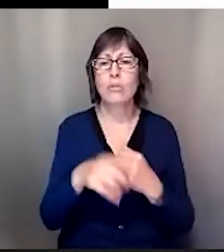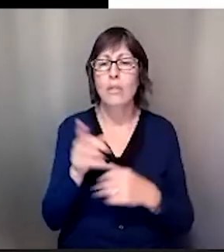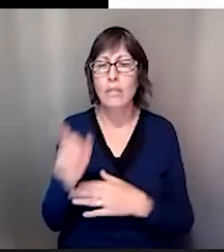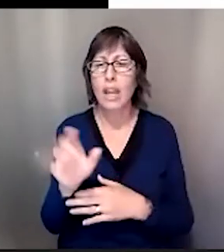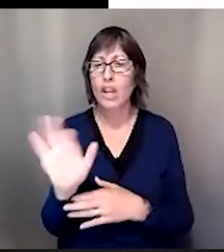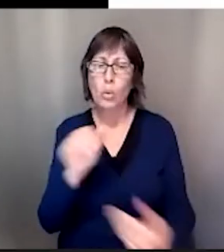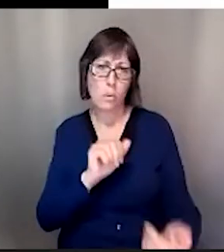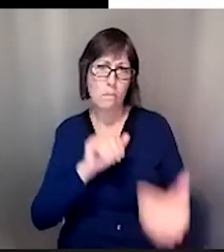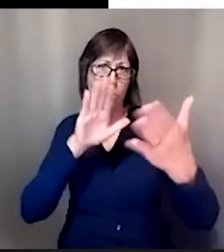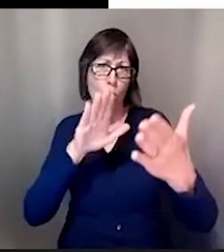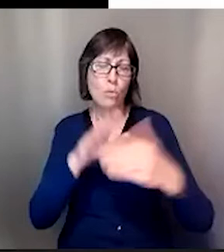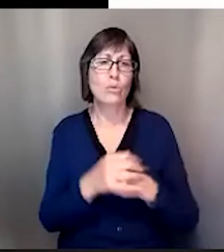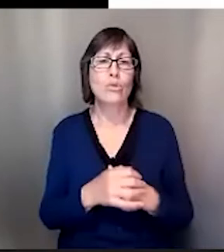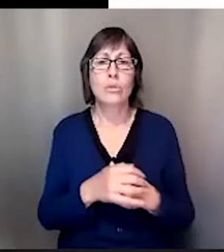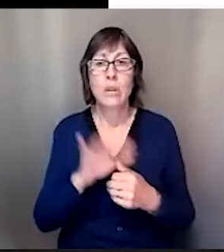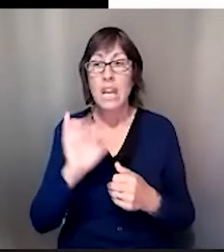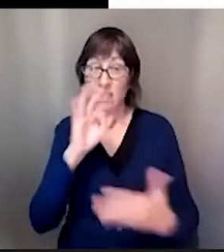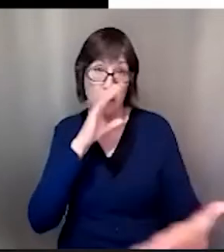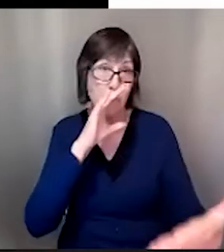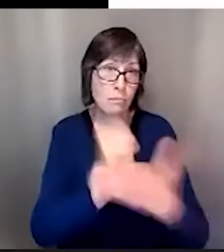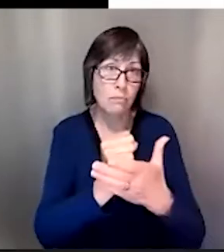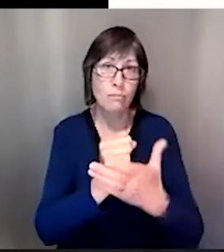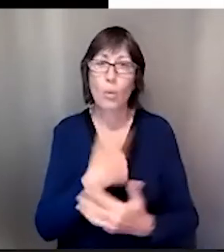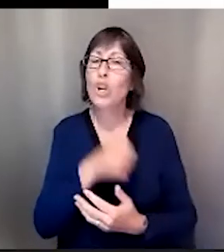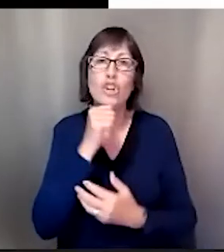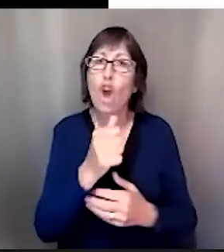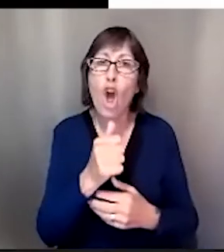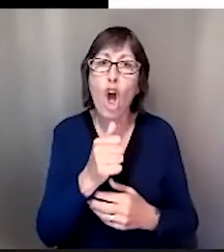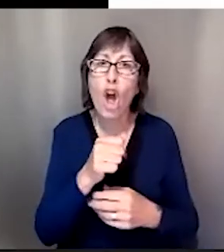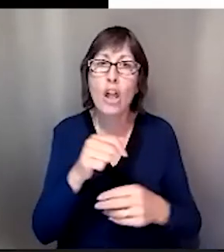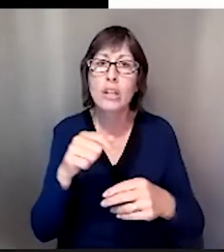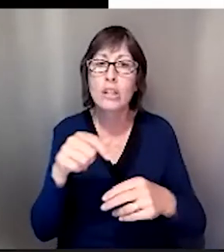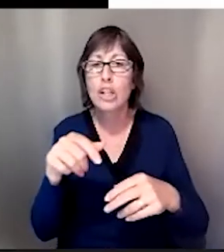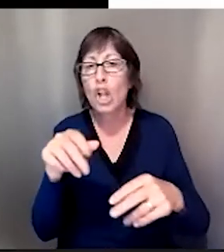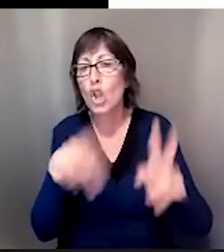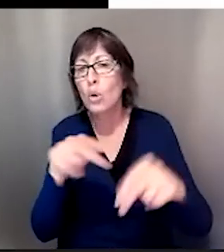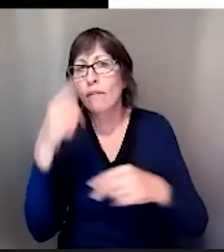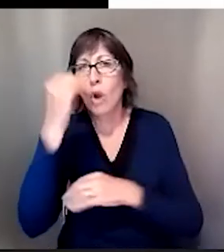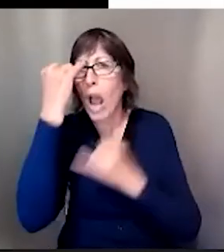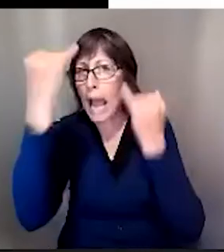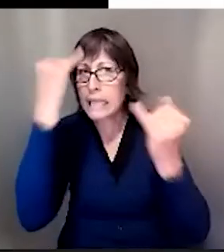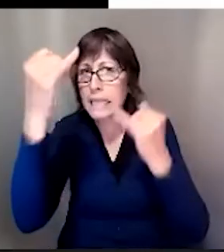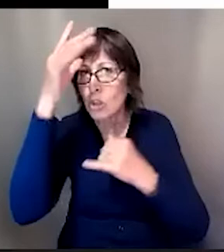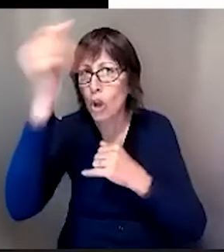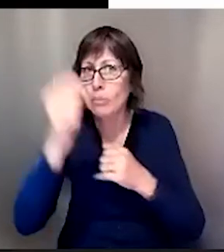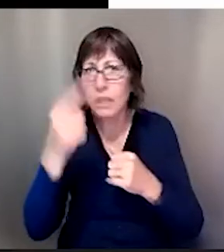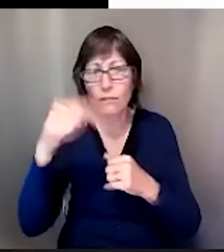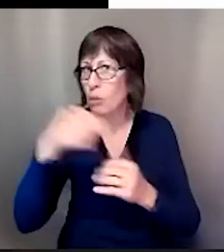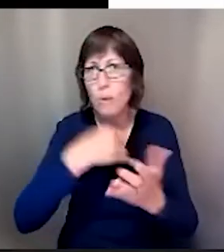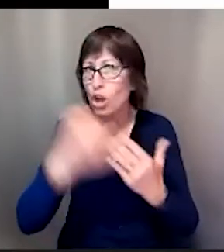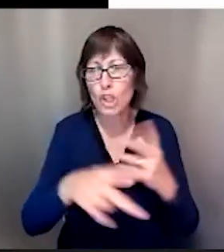a compelling design. We are not looking for ideas or concepts for this project as we want